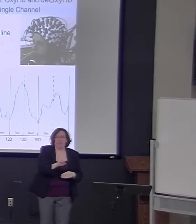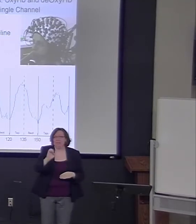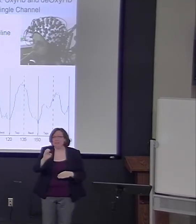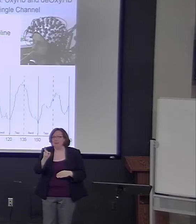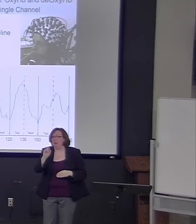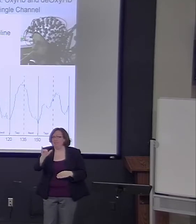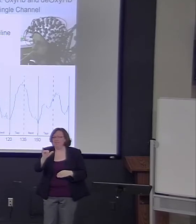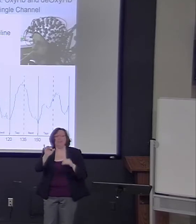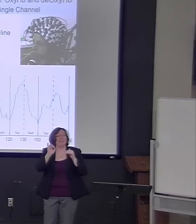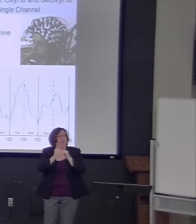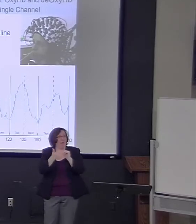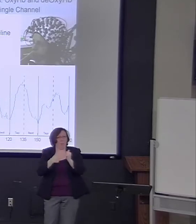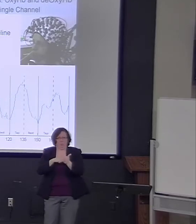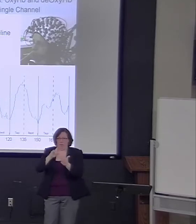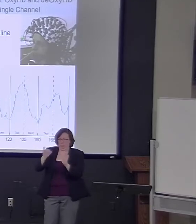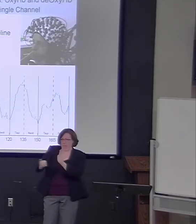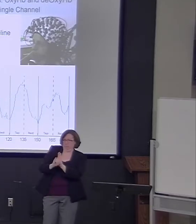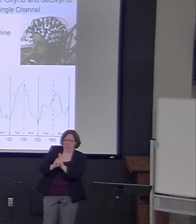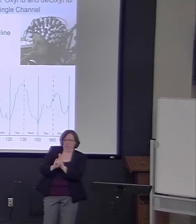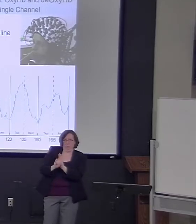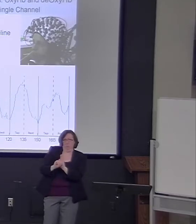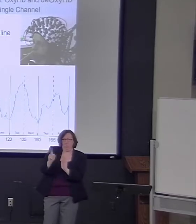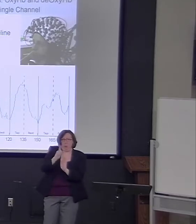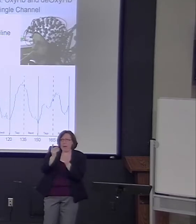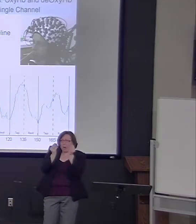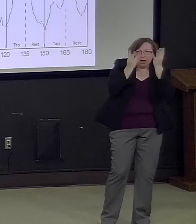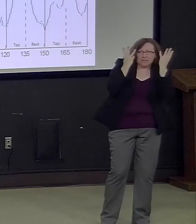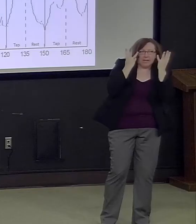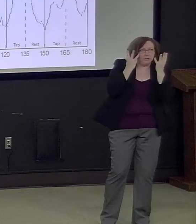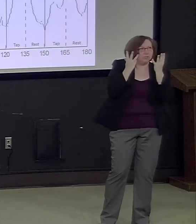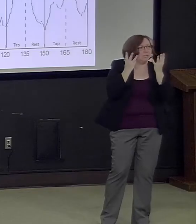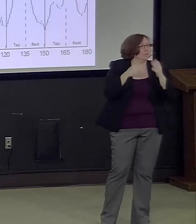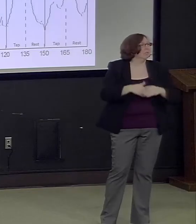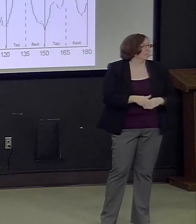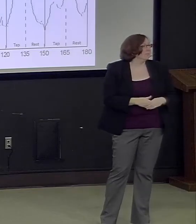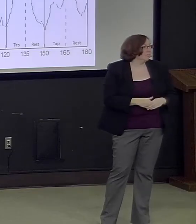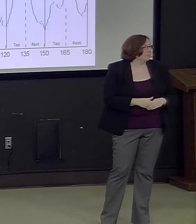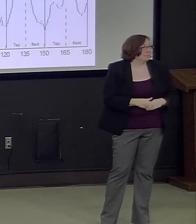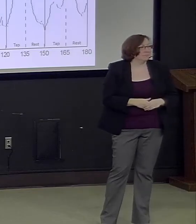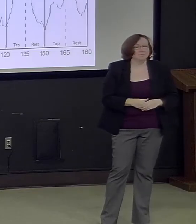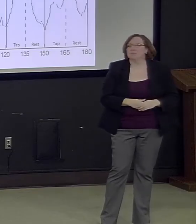So here's how it really works. We have a, I'm gonna do a demonstration